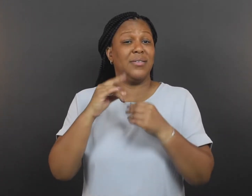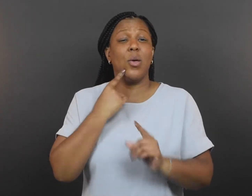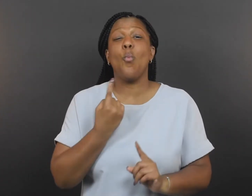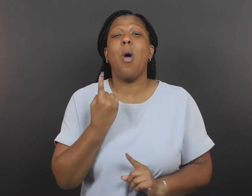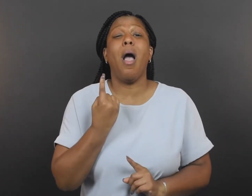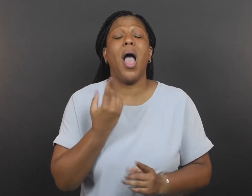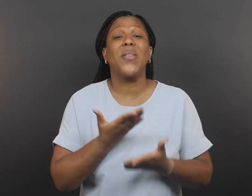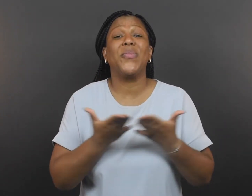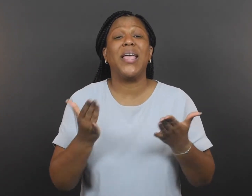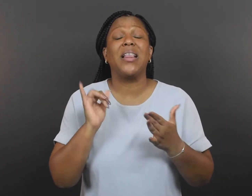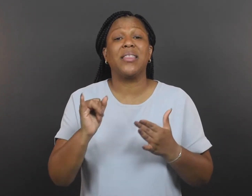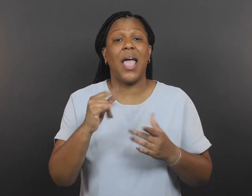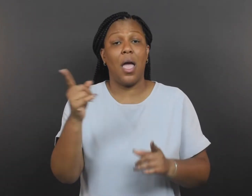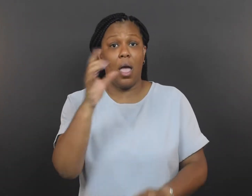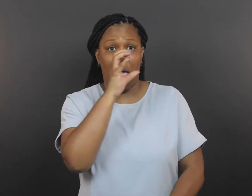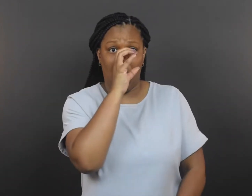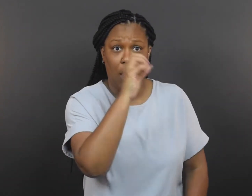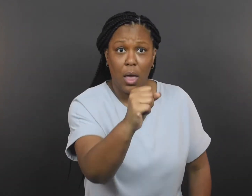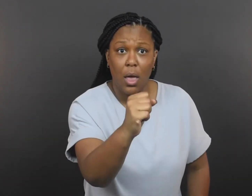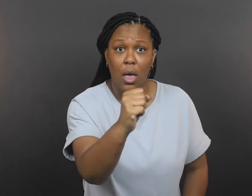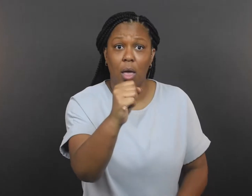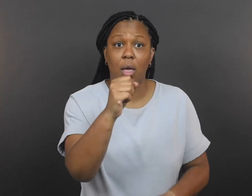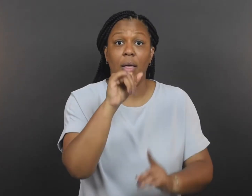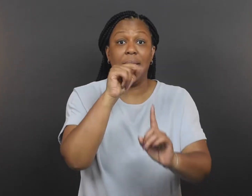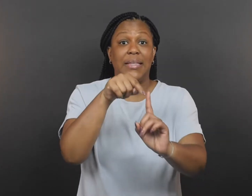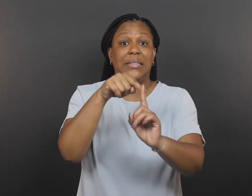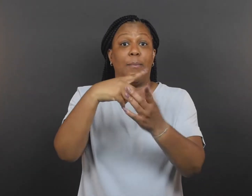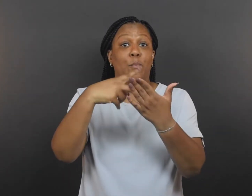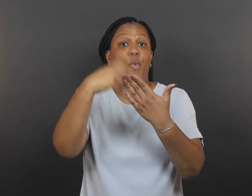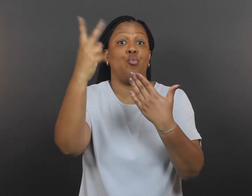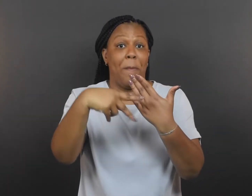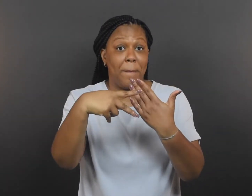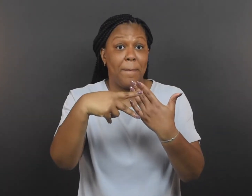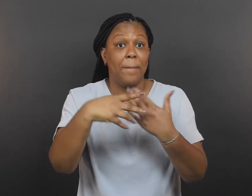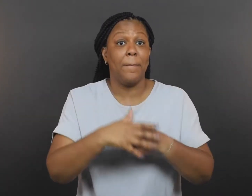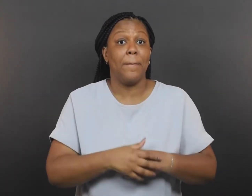“One of the things that drew me to the LLS program was having the opportunity